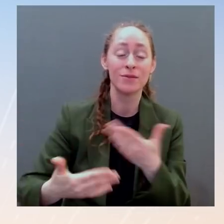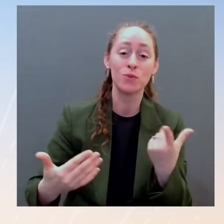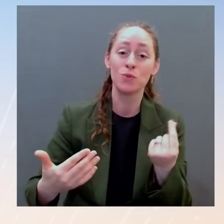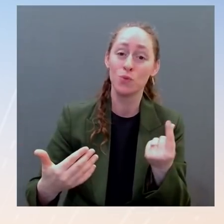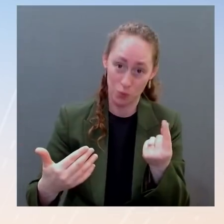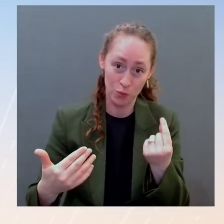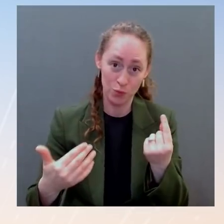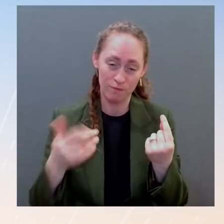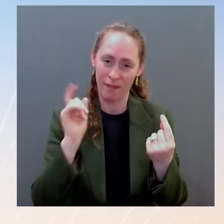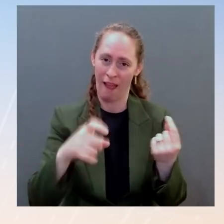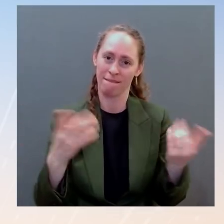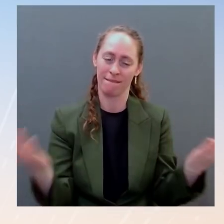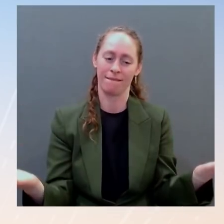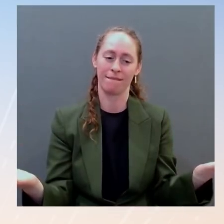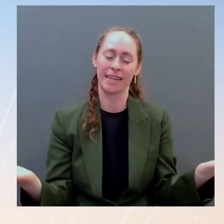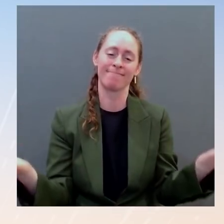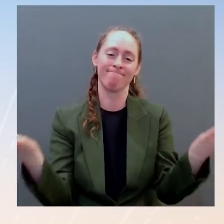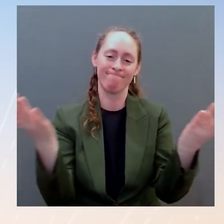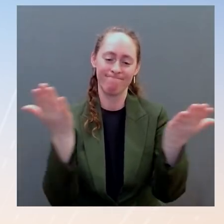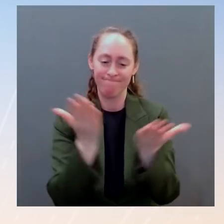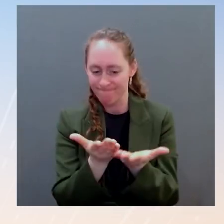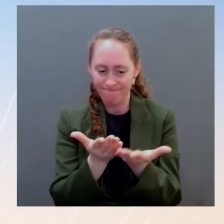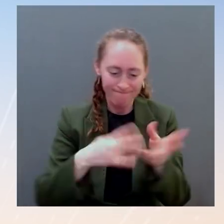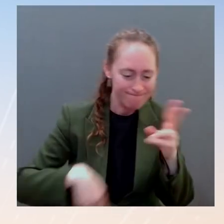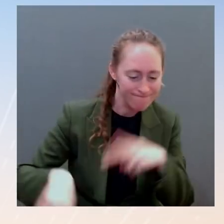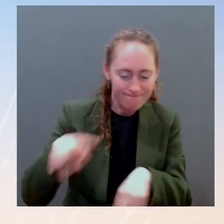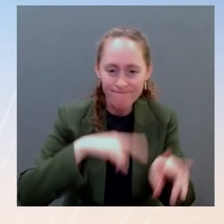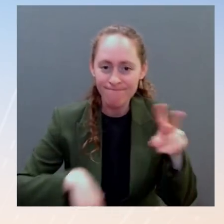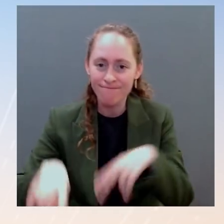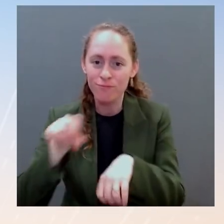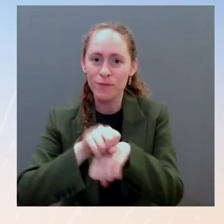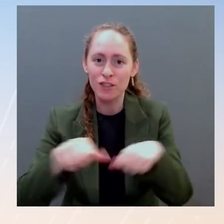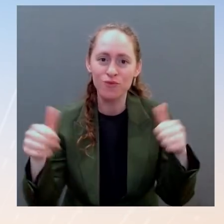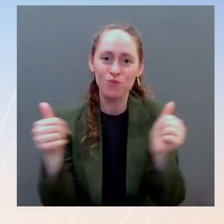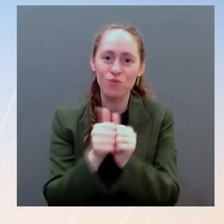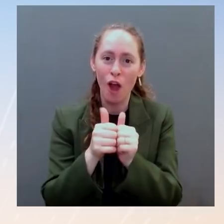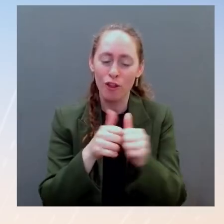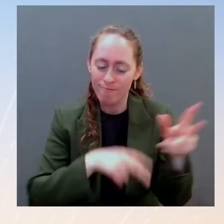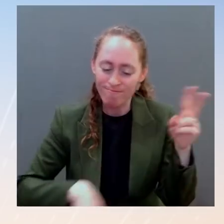So beyond that, I don't think I have anything more to update you on, on the position. Go ahead.